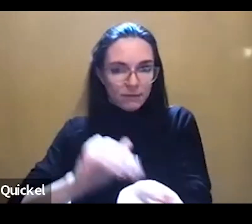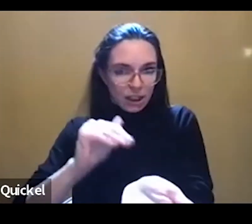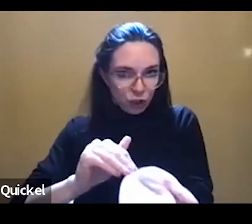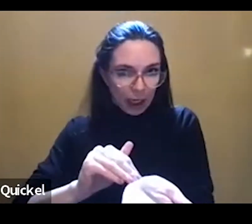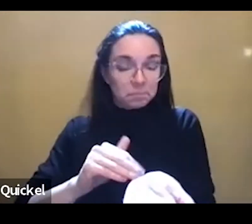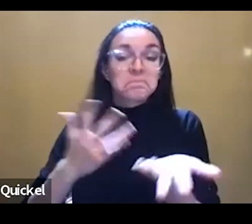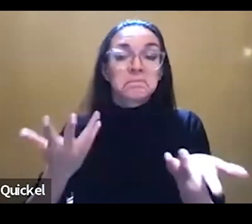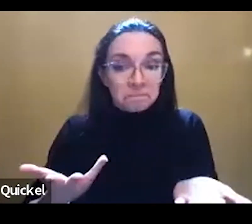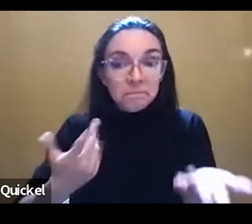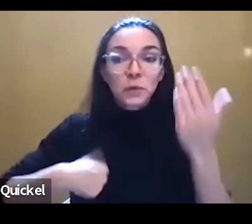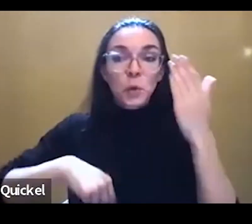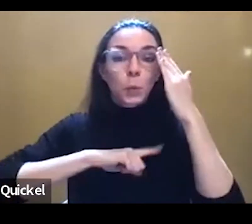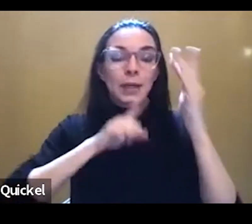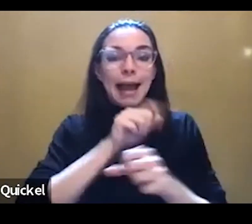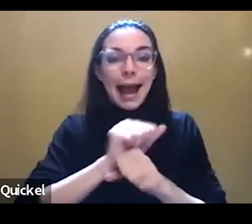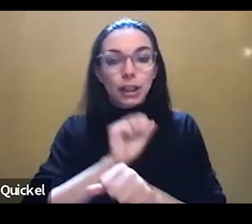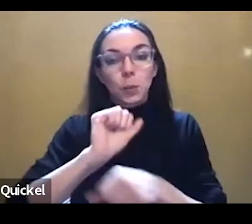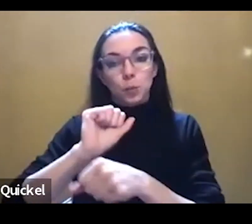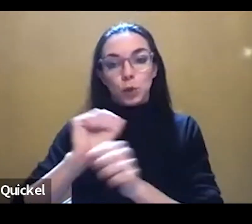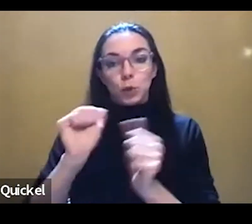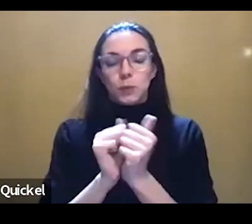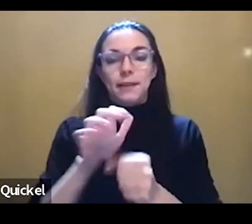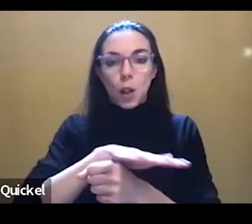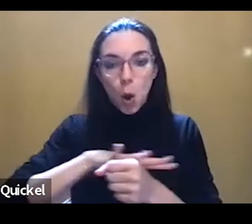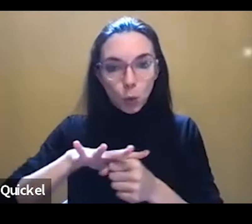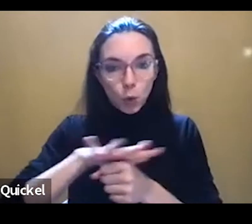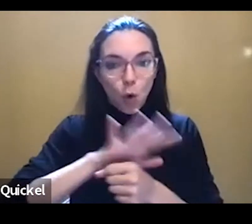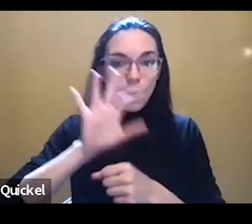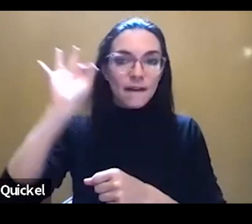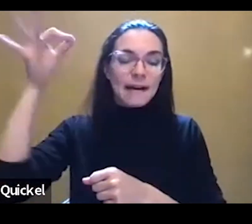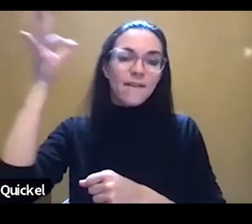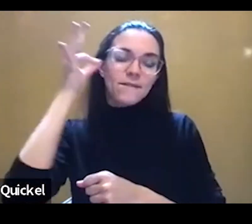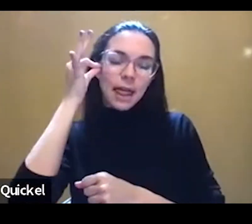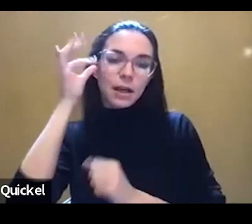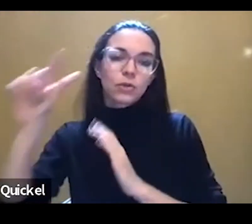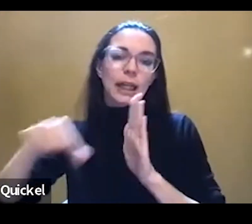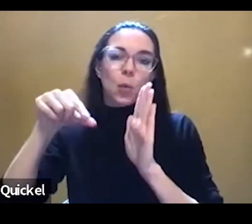We actually worked with a local -- with a federally qualified health acceptable